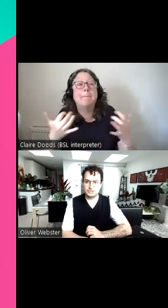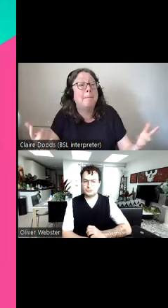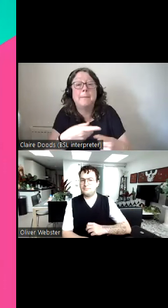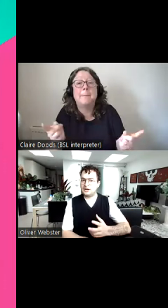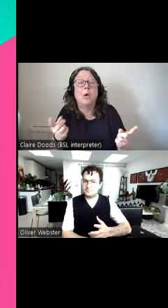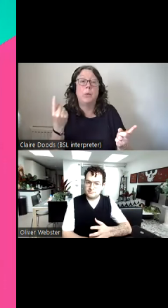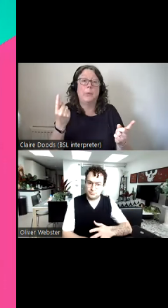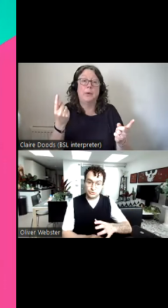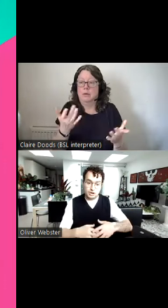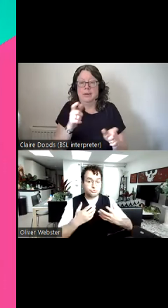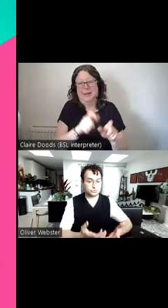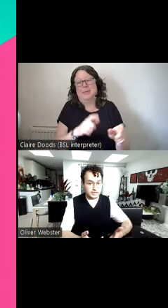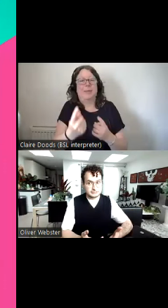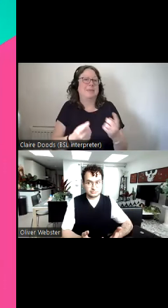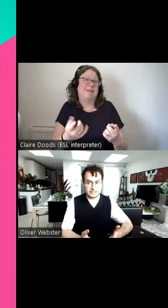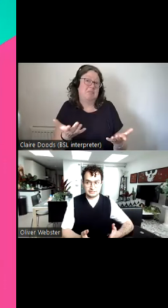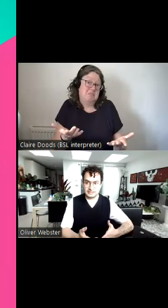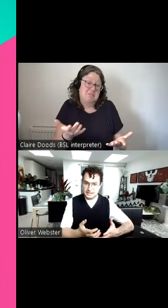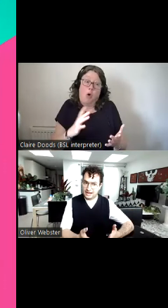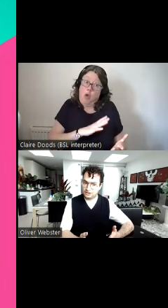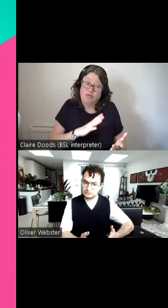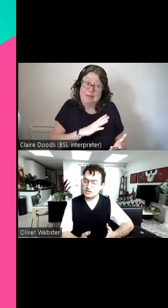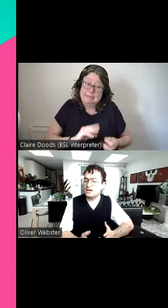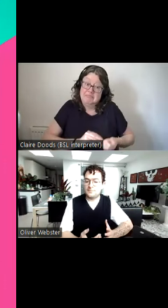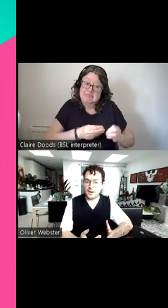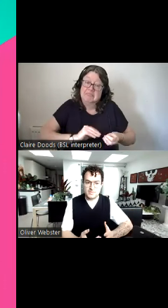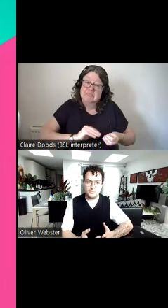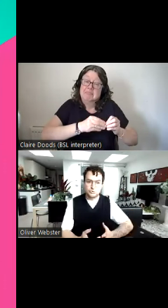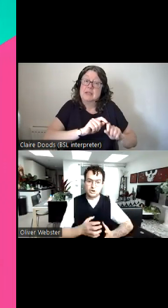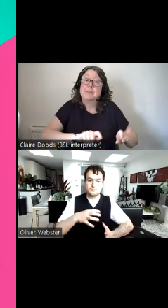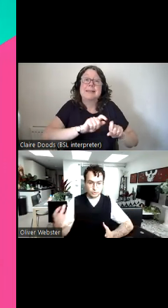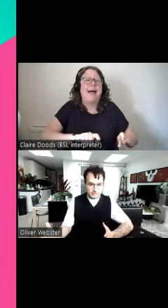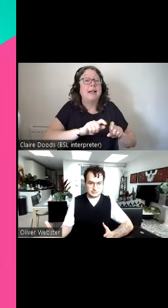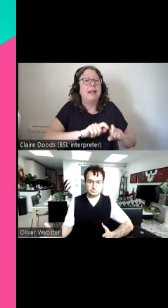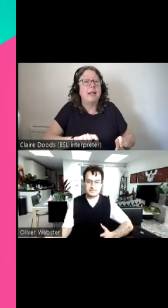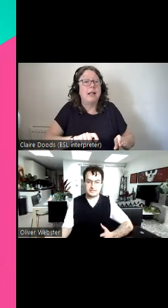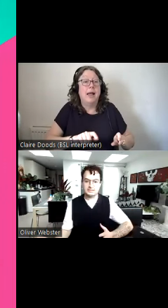That might be people who are creating subtitling in-house. It might be people who are booking subtitlers,